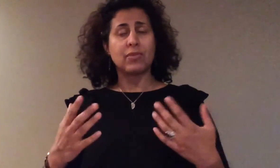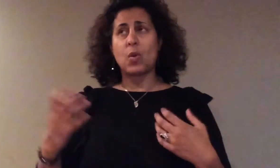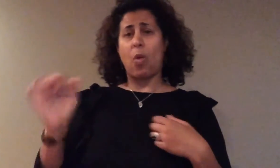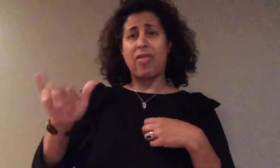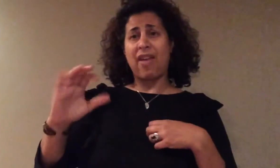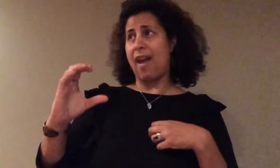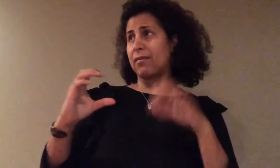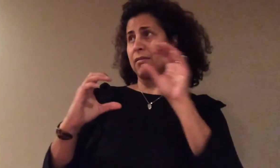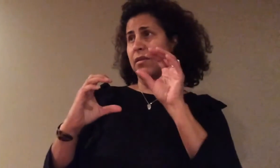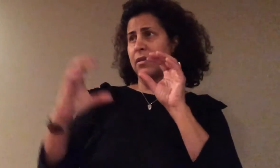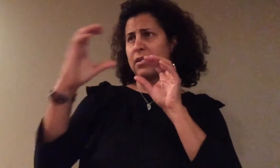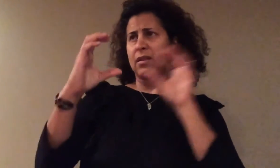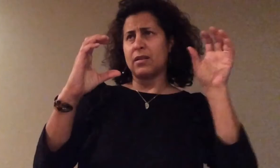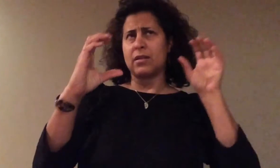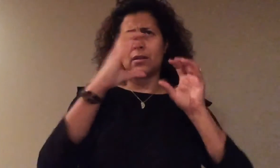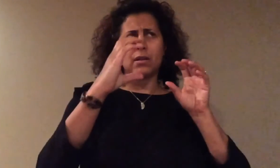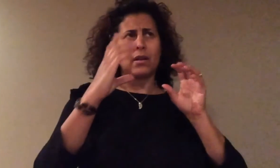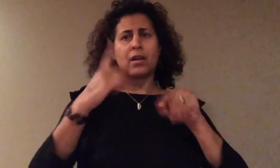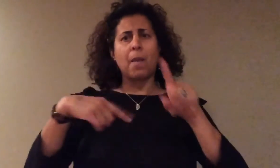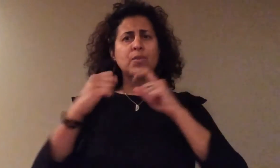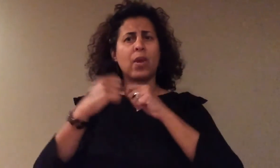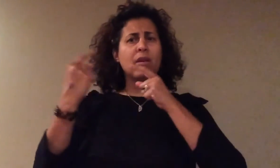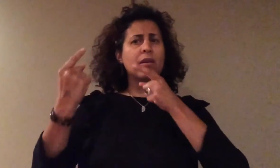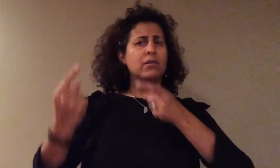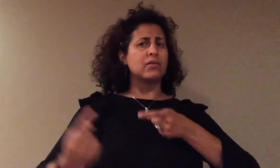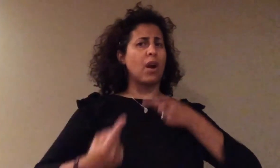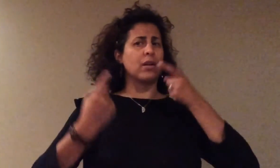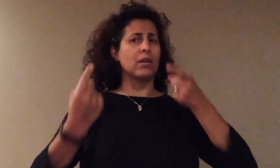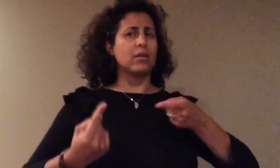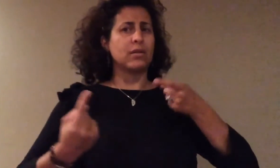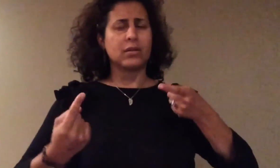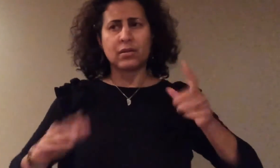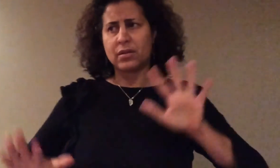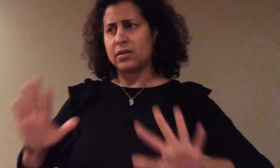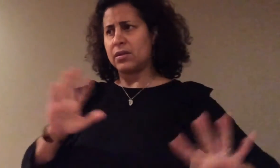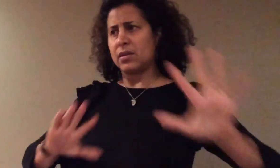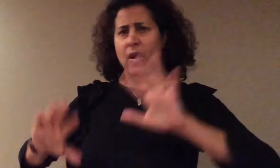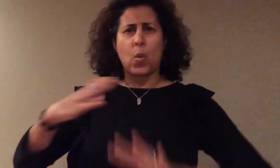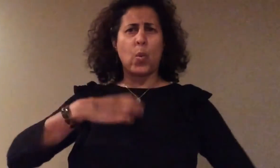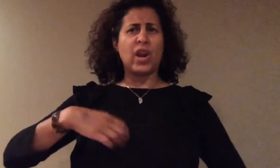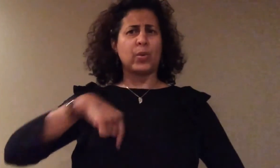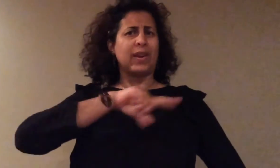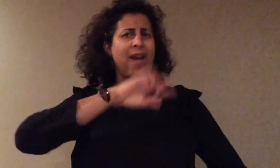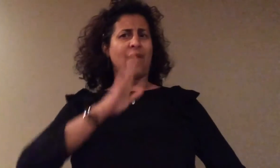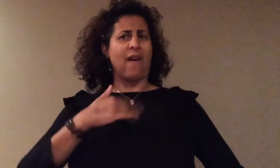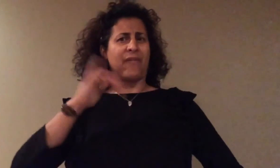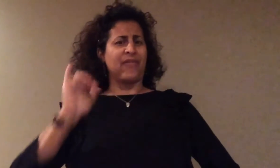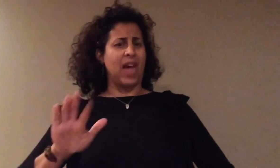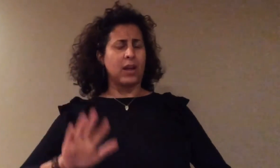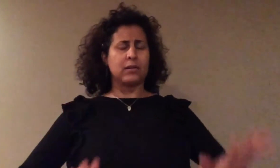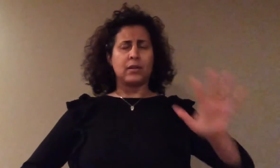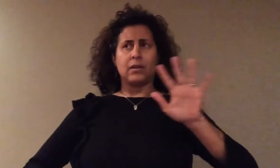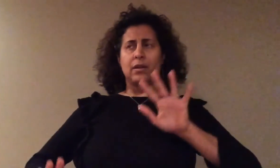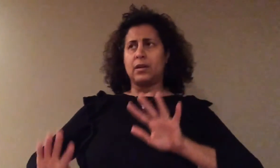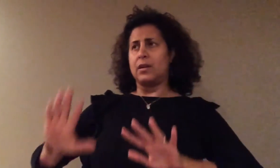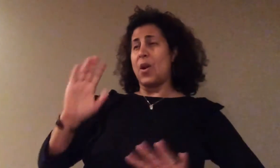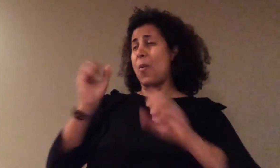You’ve never wished your struggles upon me.